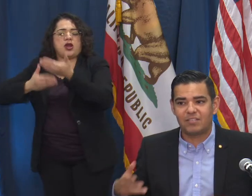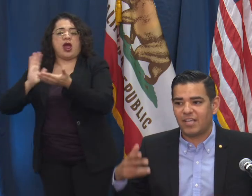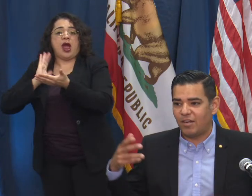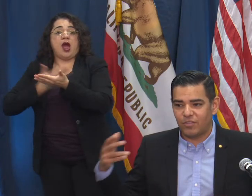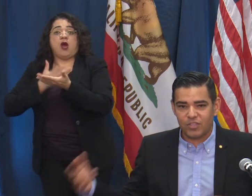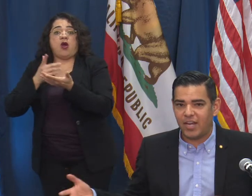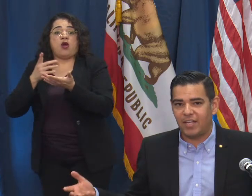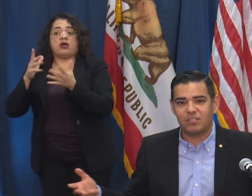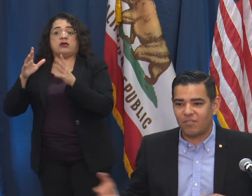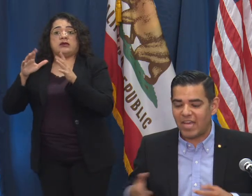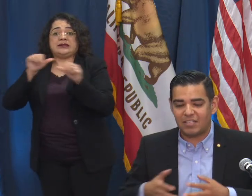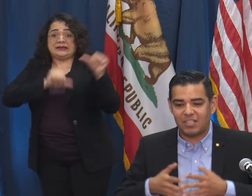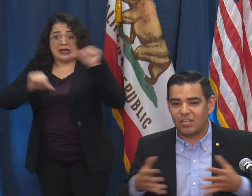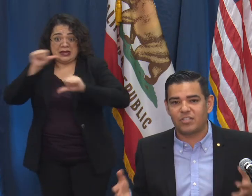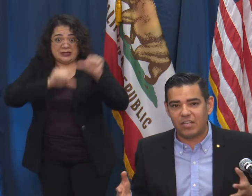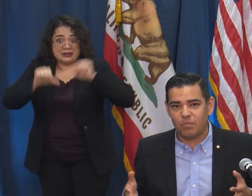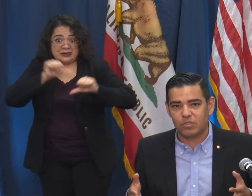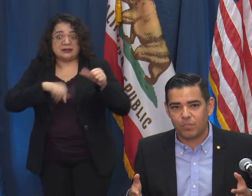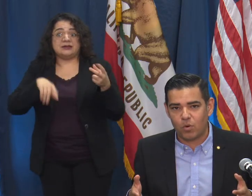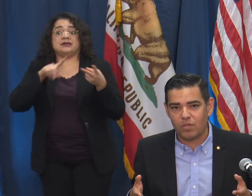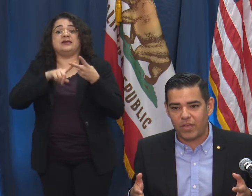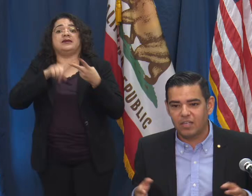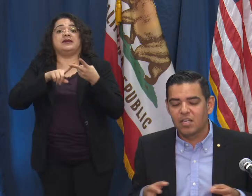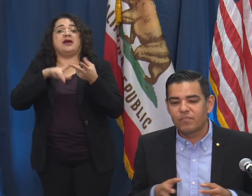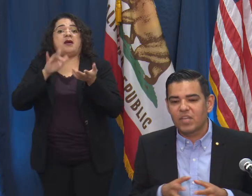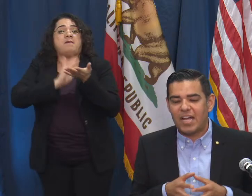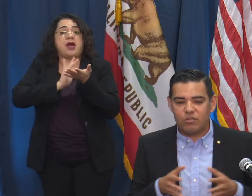and the science that's at the end of the day the most important thing. I know